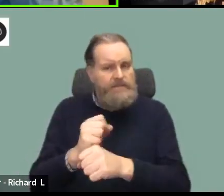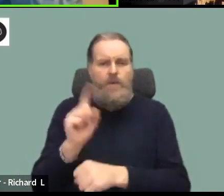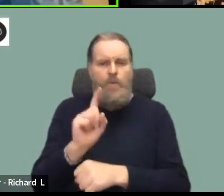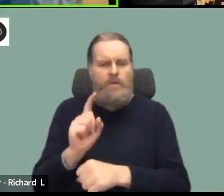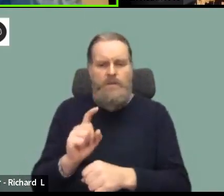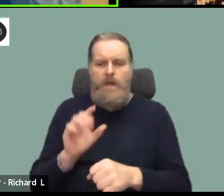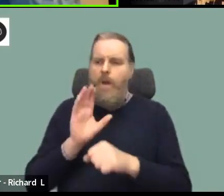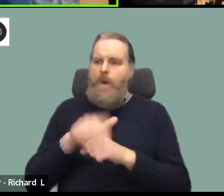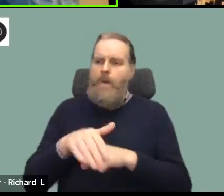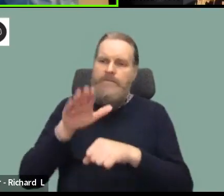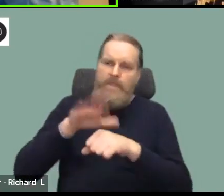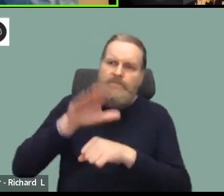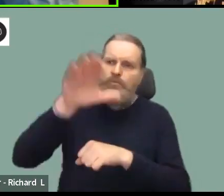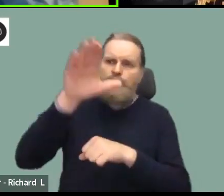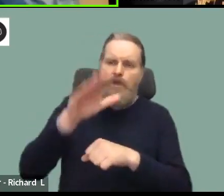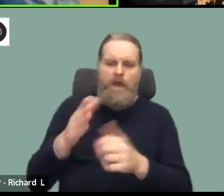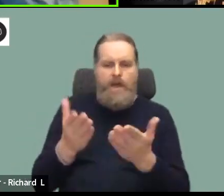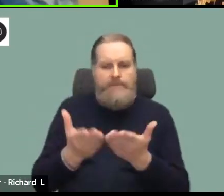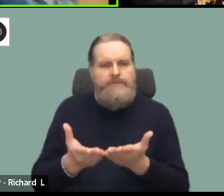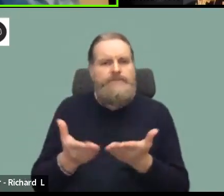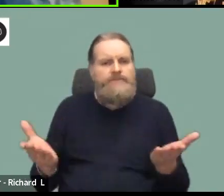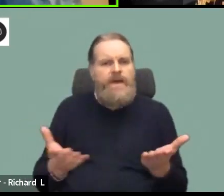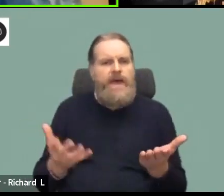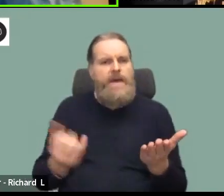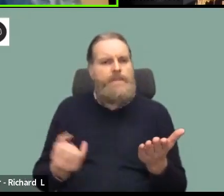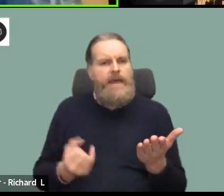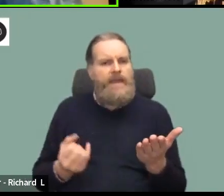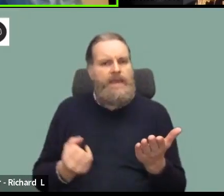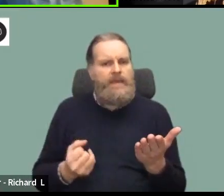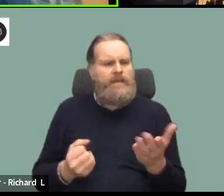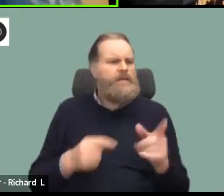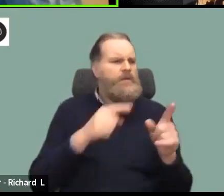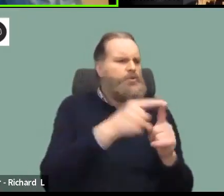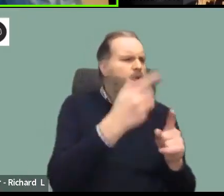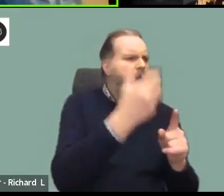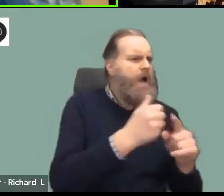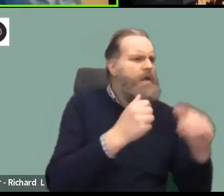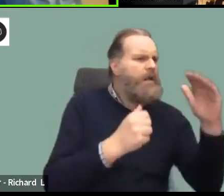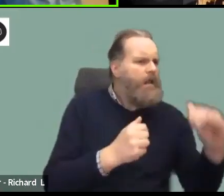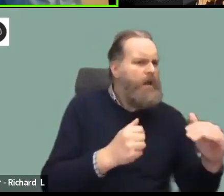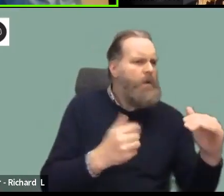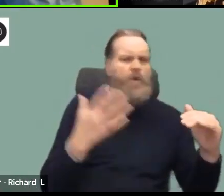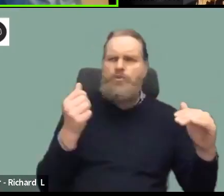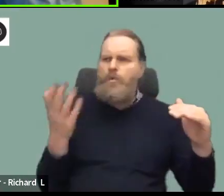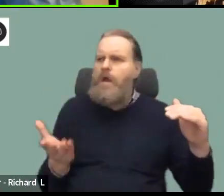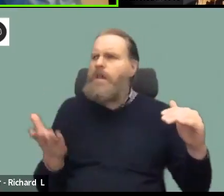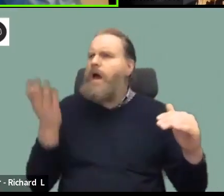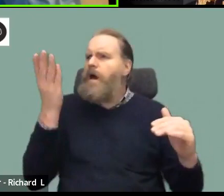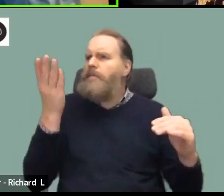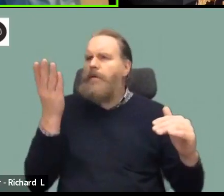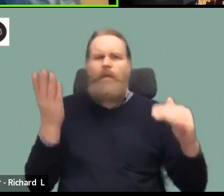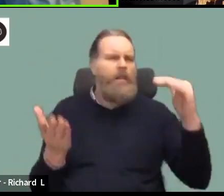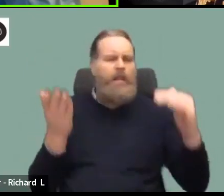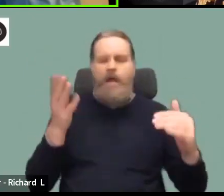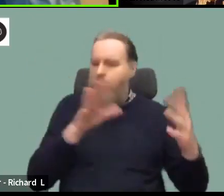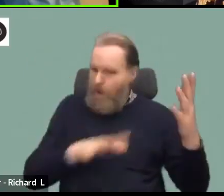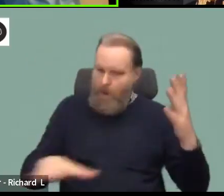Negotiations about fair paces it Negotiations about fair pay systems moving forward. different rate of pay everywhere. Put this Put the civil service backwards